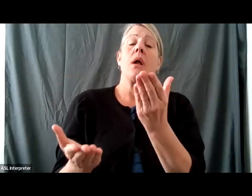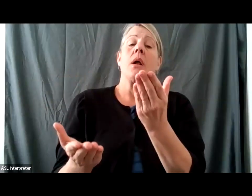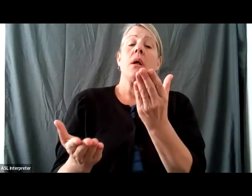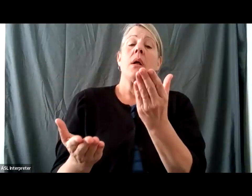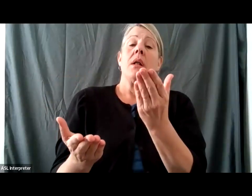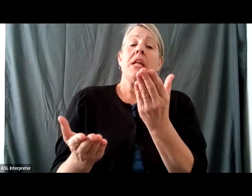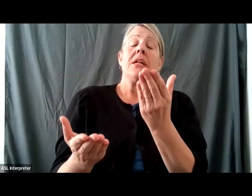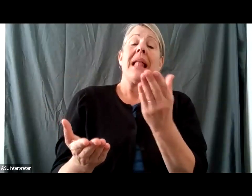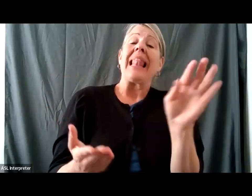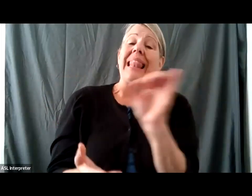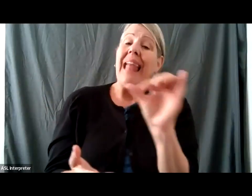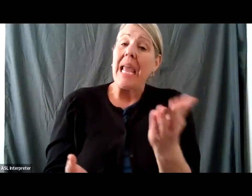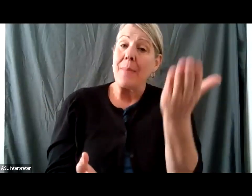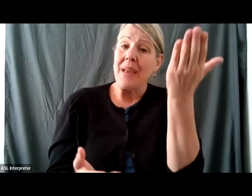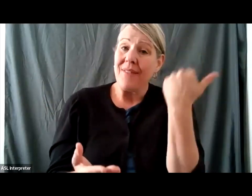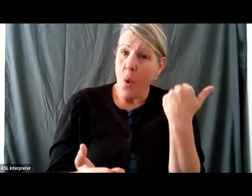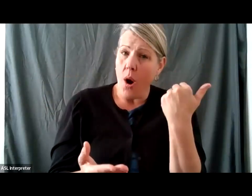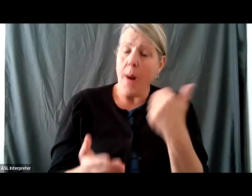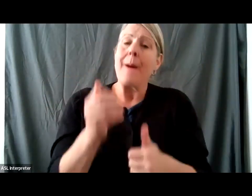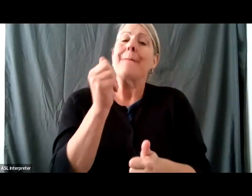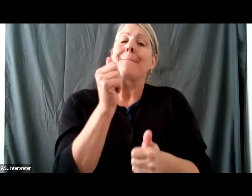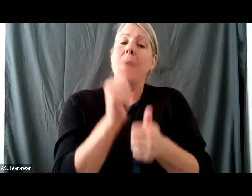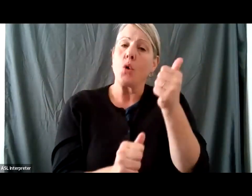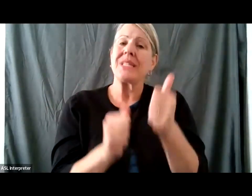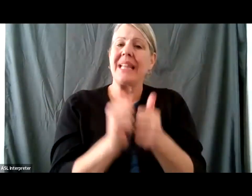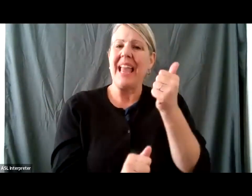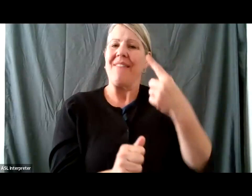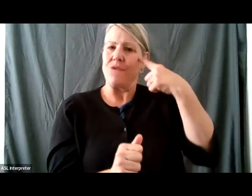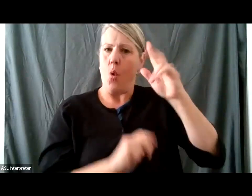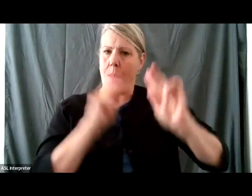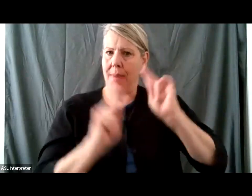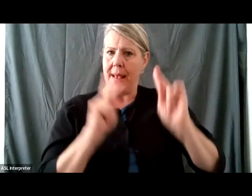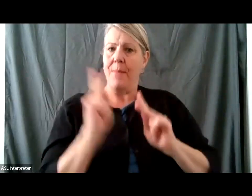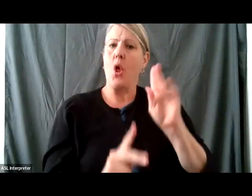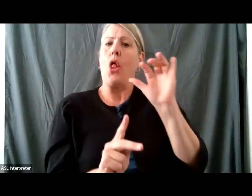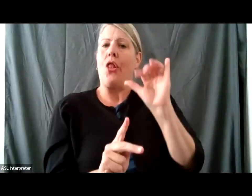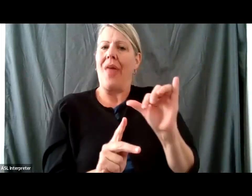proposed rules apply to recipients of funding from HHS, we prohibit discriminatory